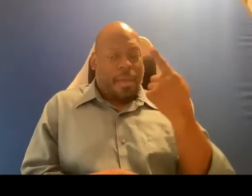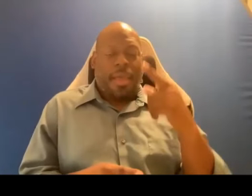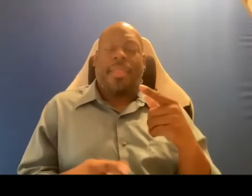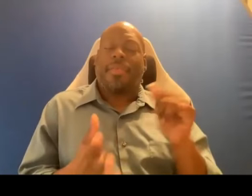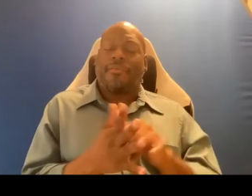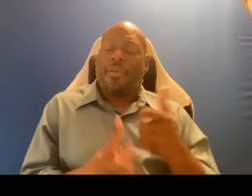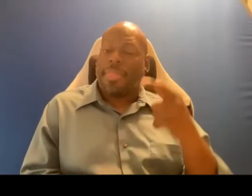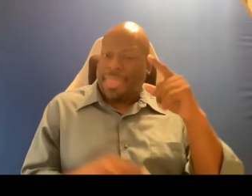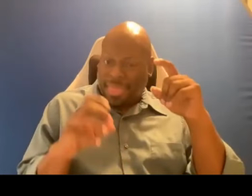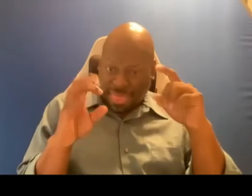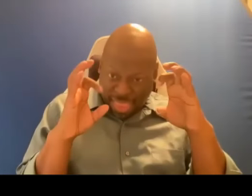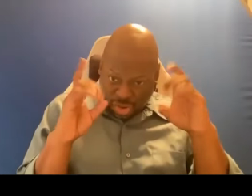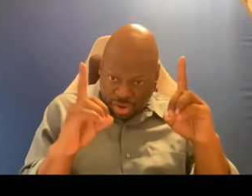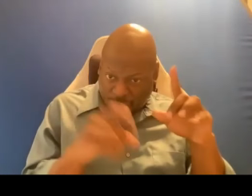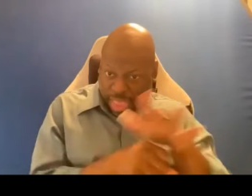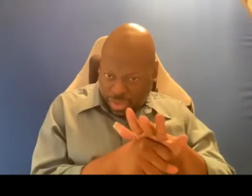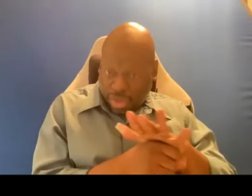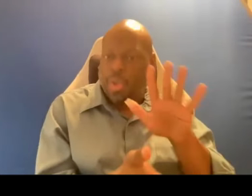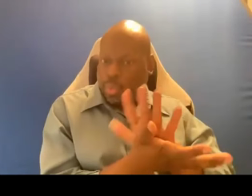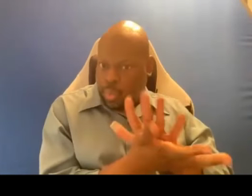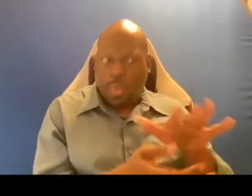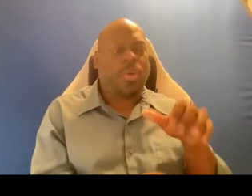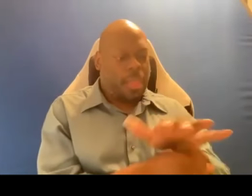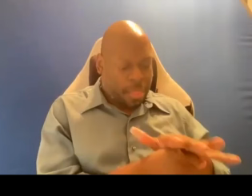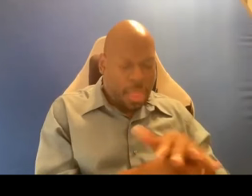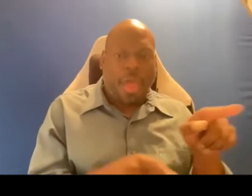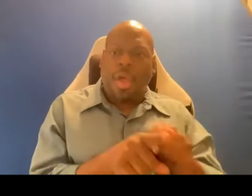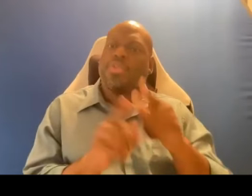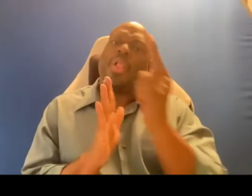however, Educational Interpreters have an additional Code of Professional Conduct